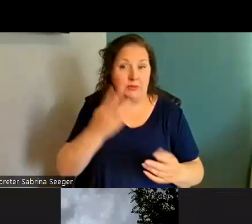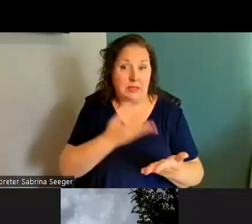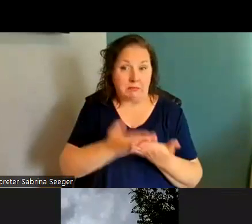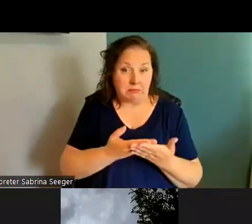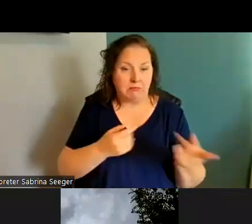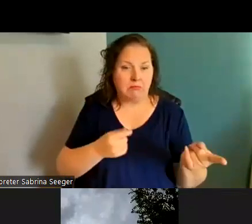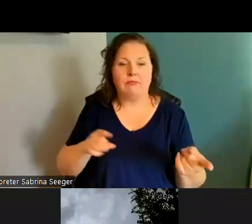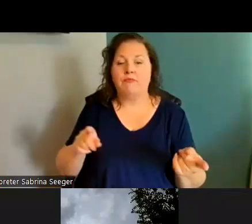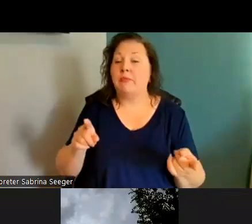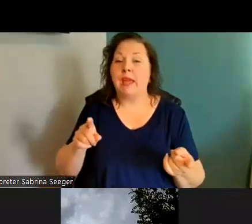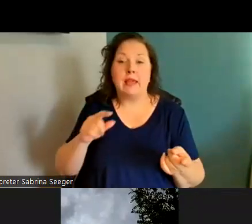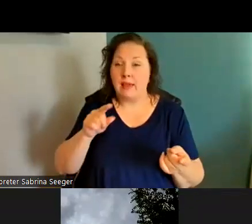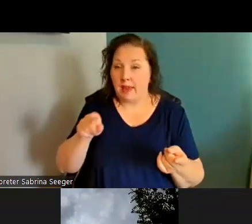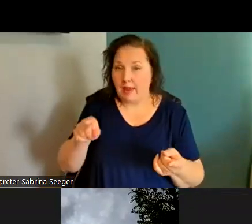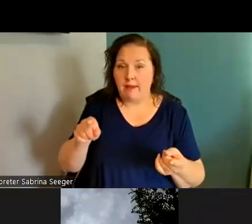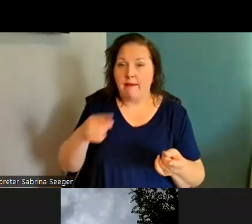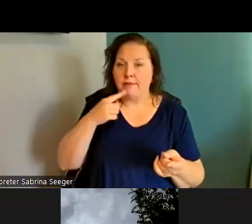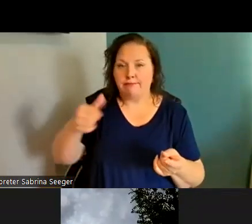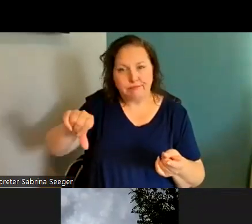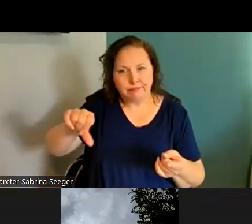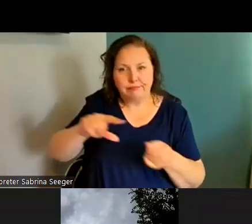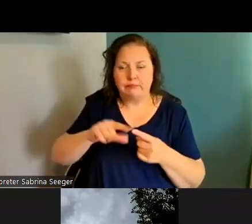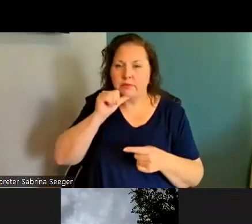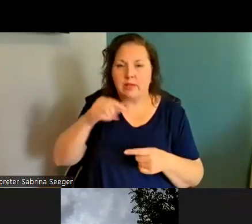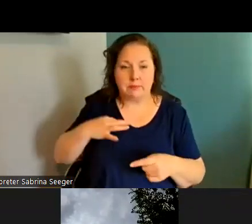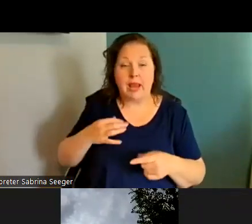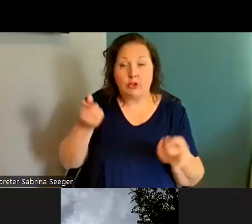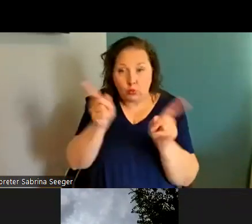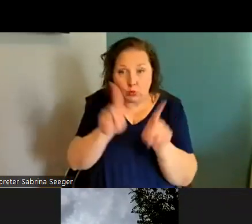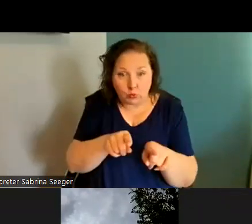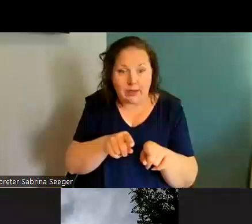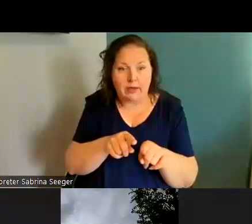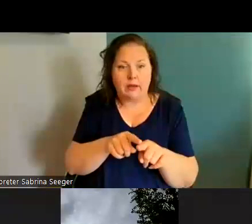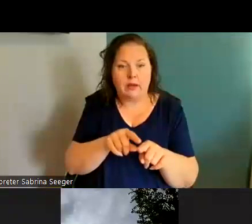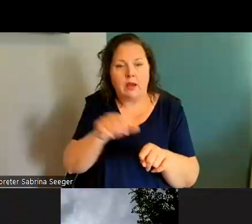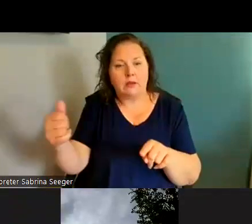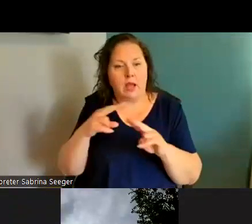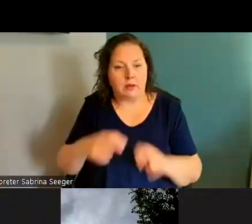If your child is not found eligible and you agree with that decision, another evaluation cannot be